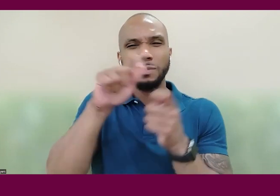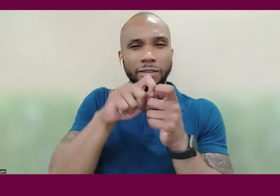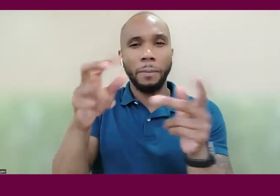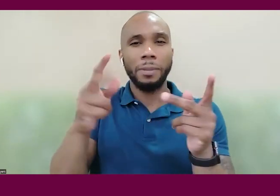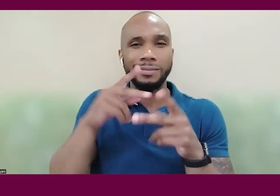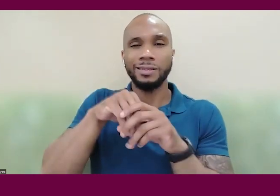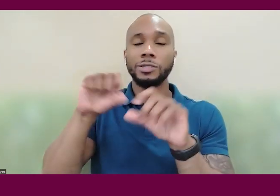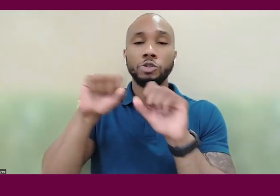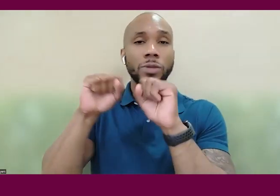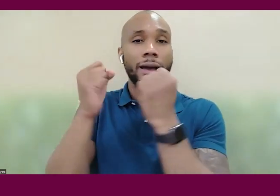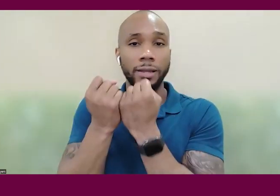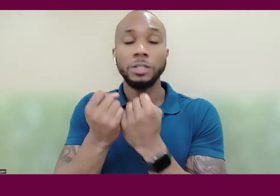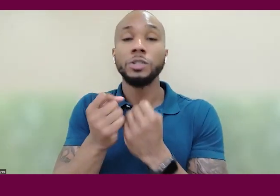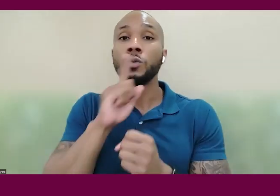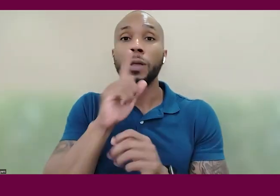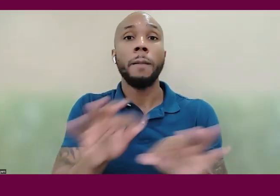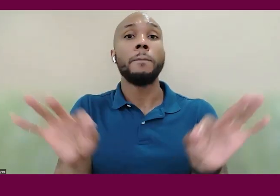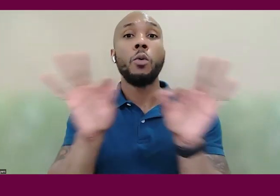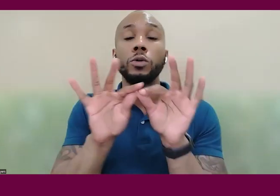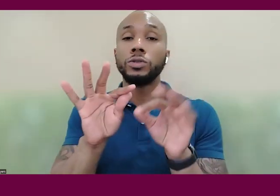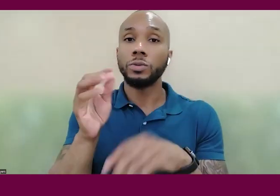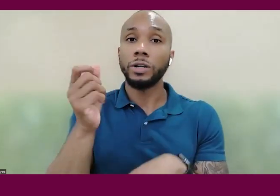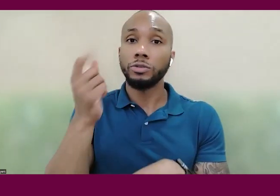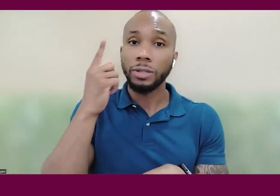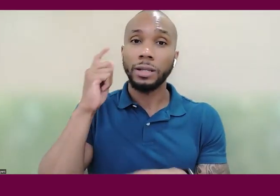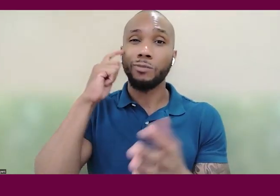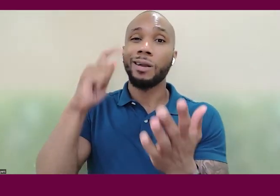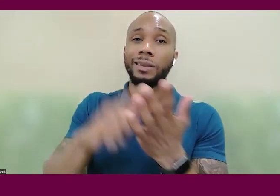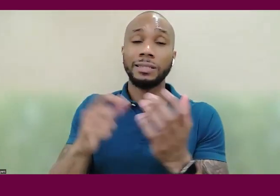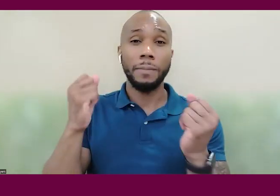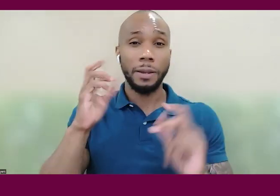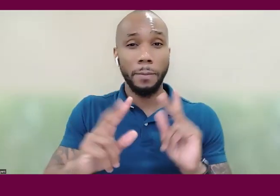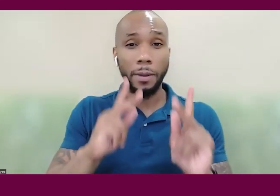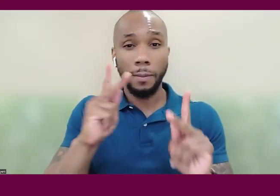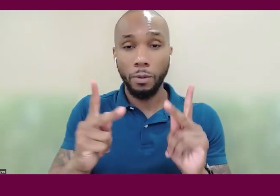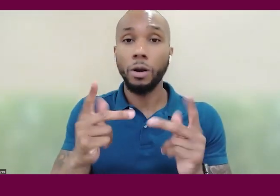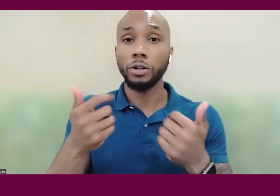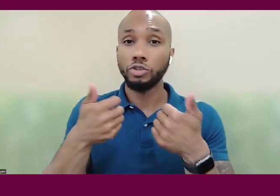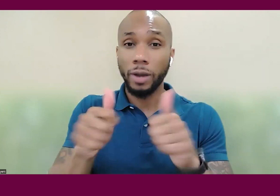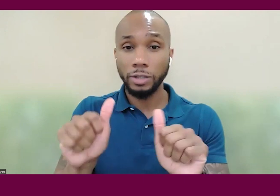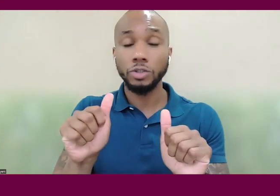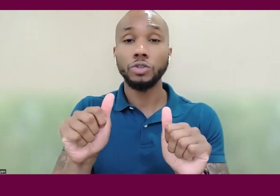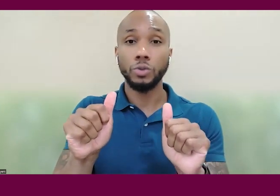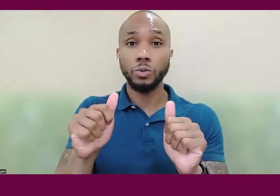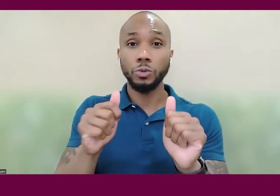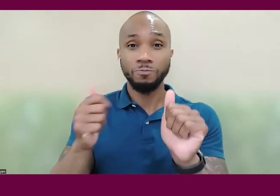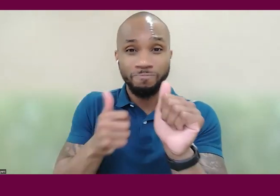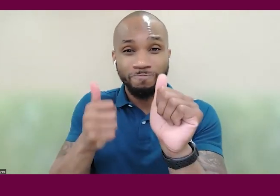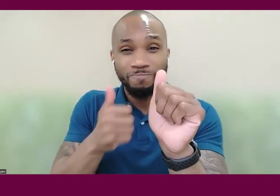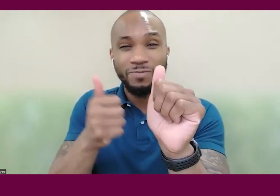It's so important to understand and to recognize that a lot of people are trying to seek that